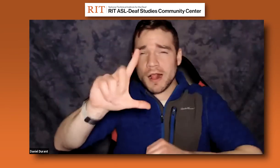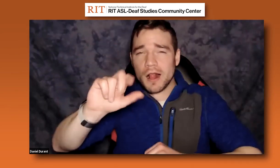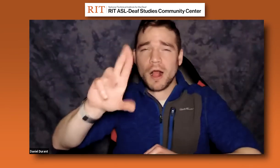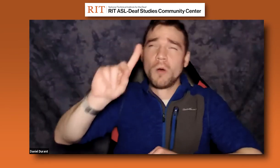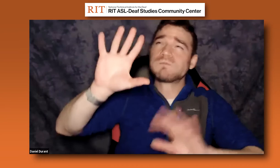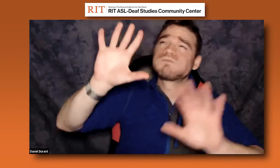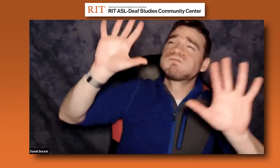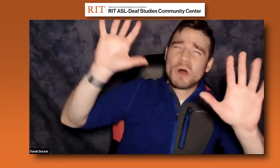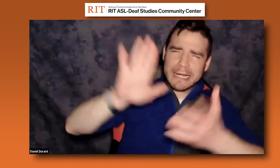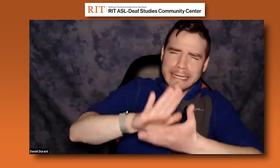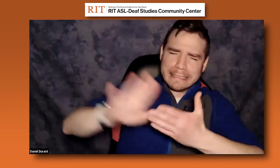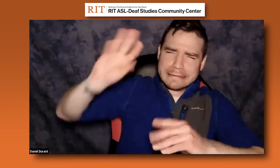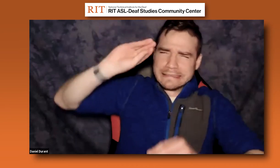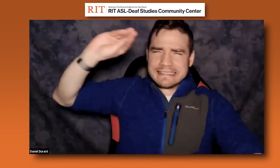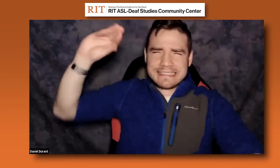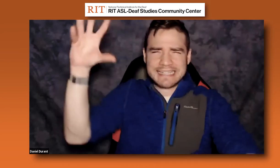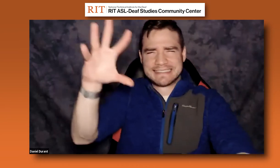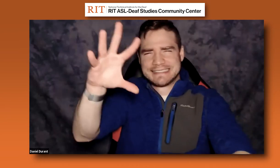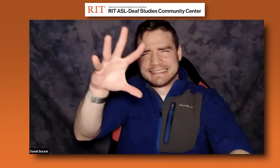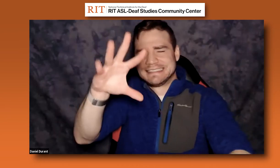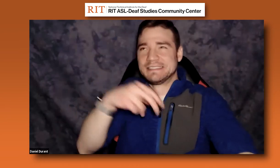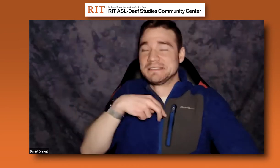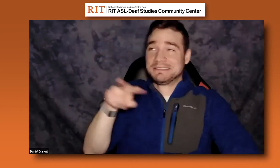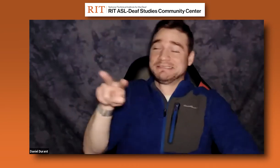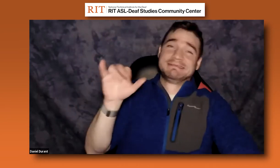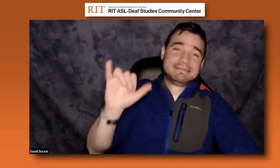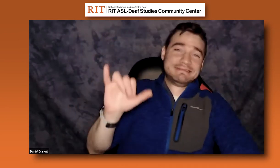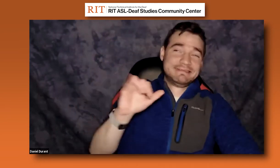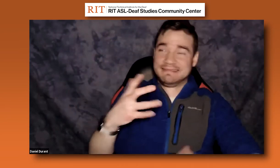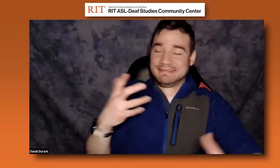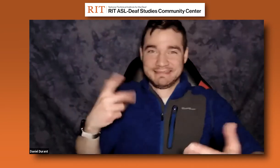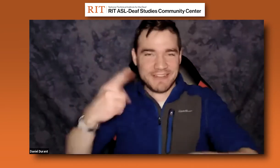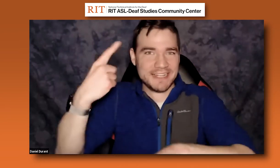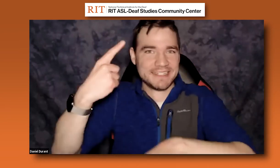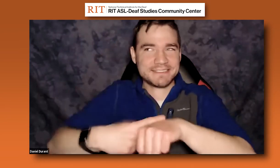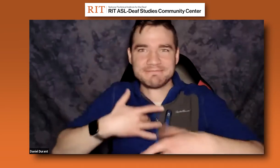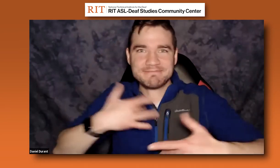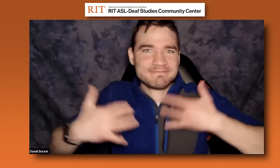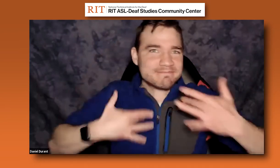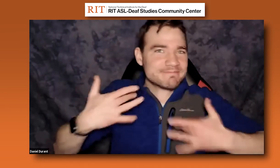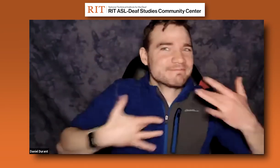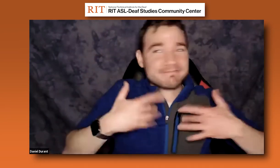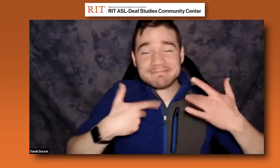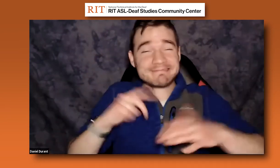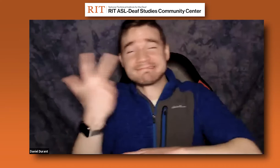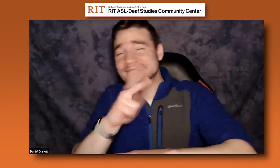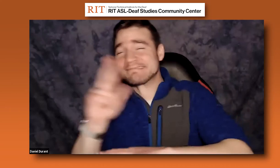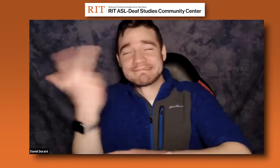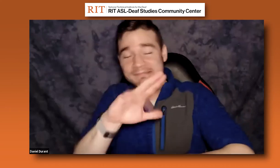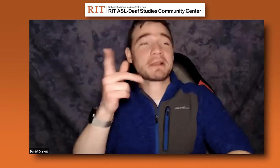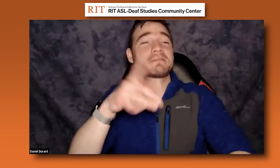There's--oh, the sky was not a cloud in the sky, bright sun. It's my first time. I was so excited.